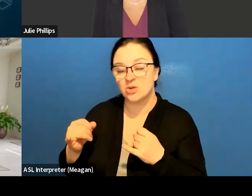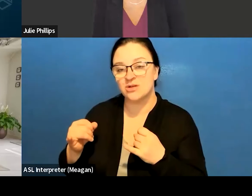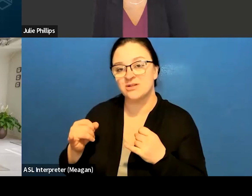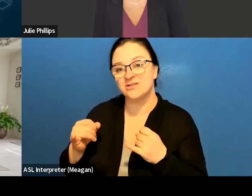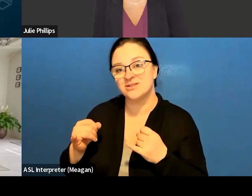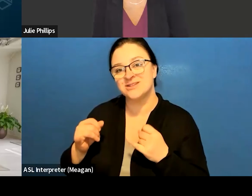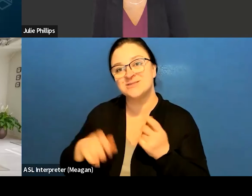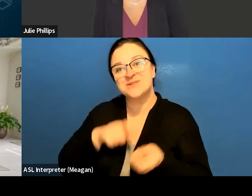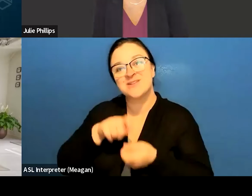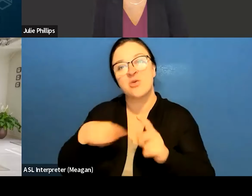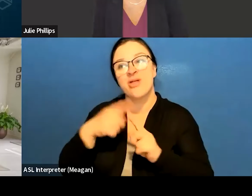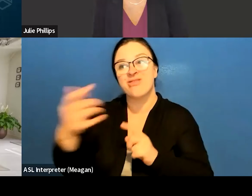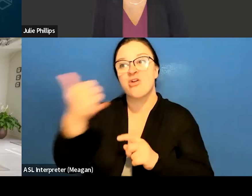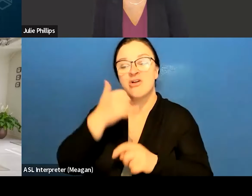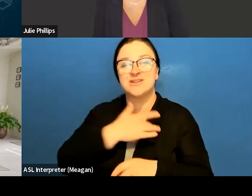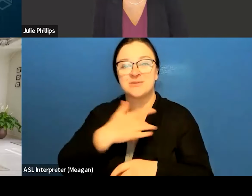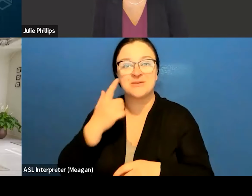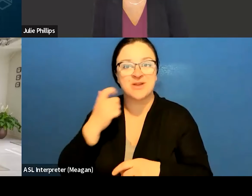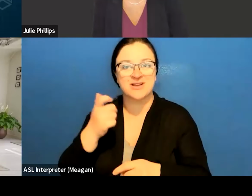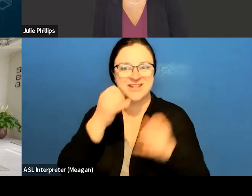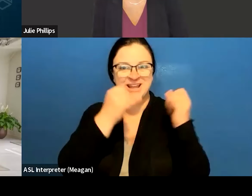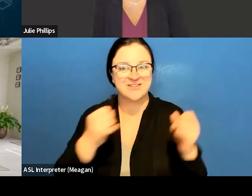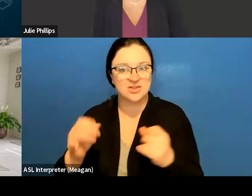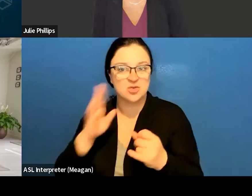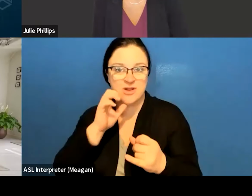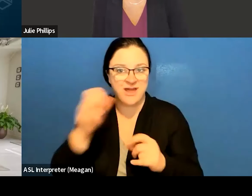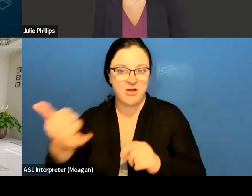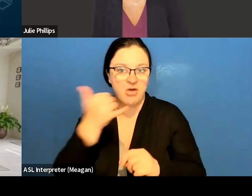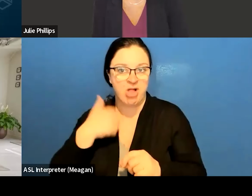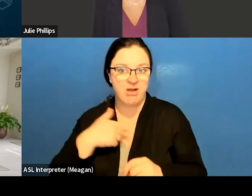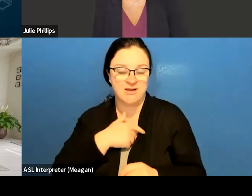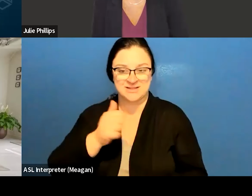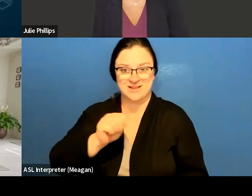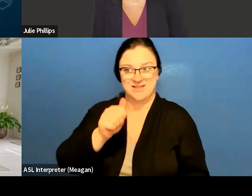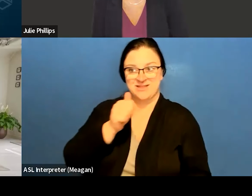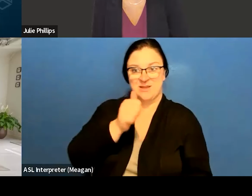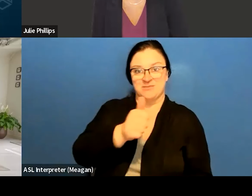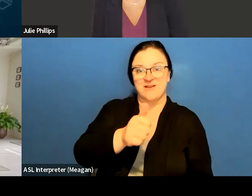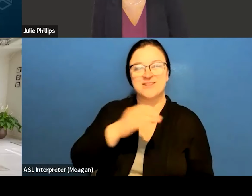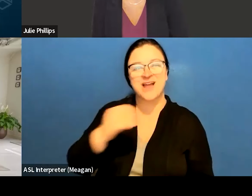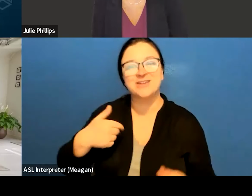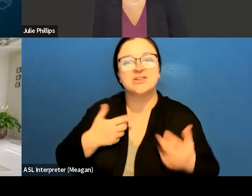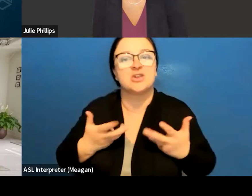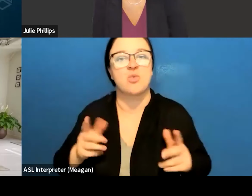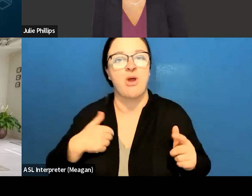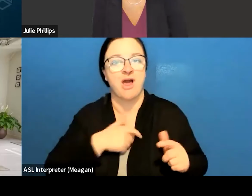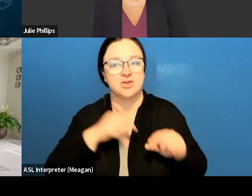it's because the individual won't call us, and many times does not want us to come out at all.